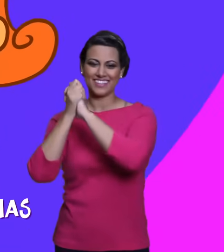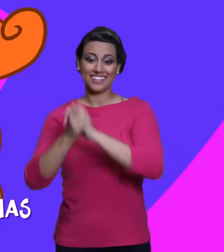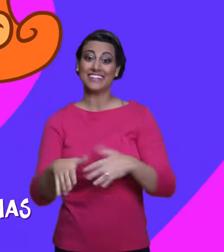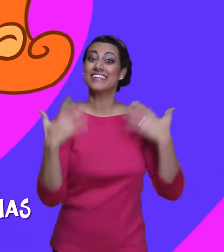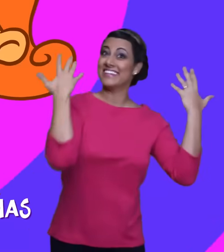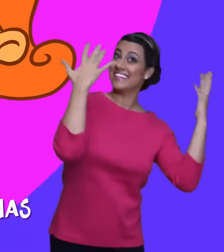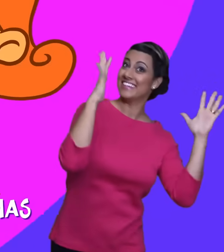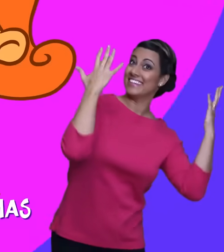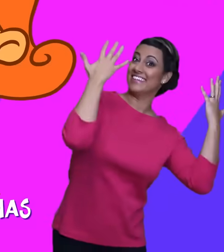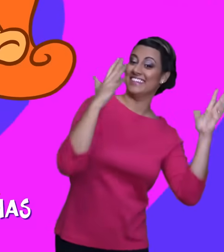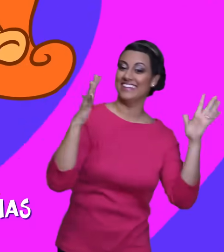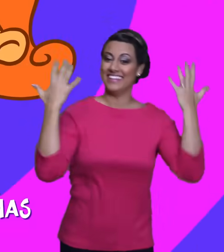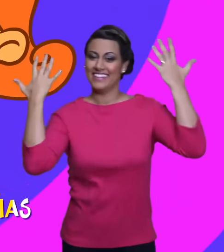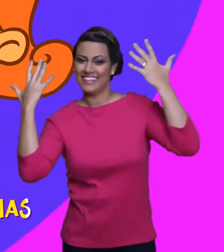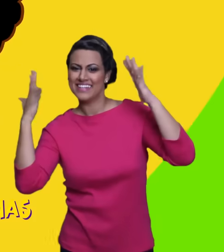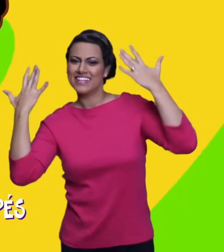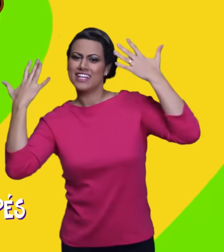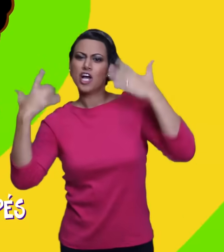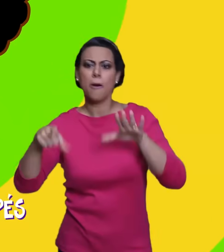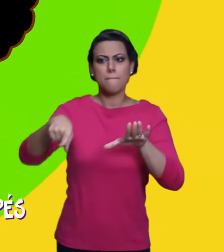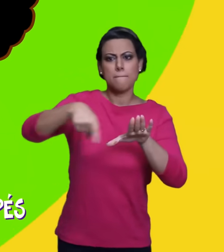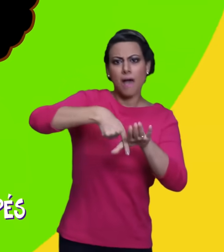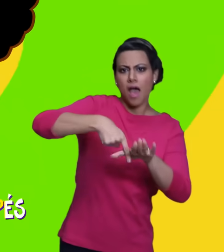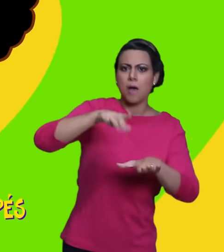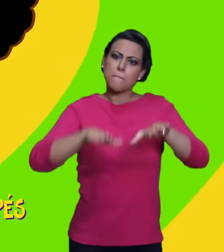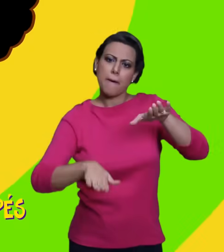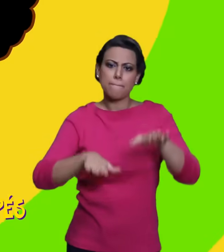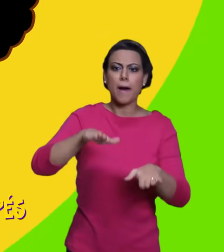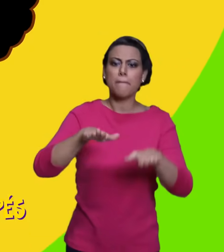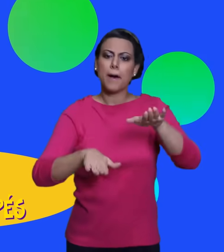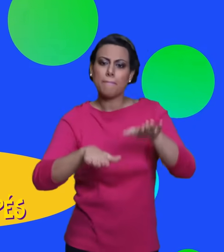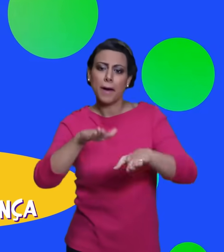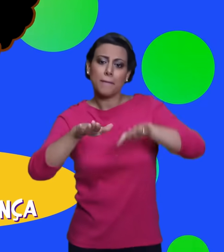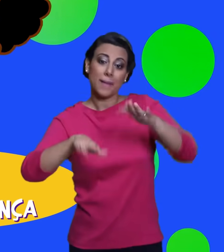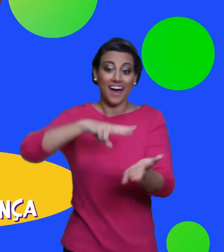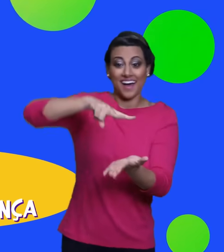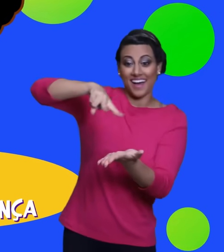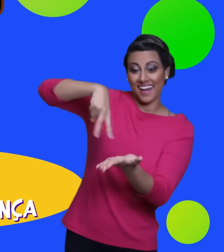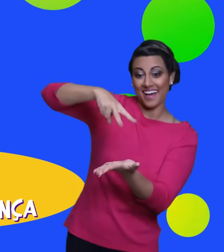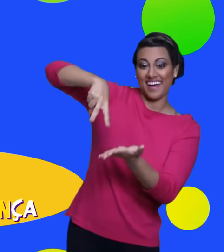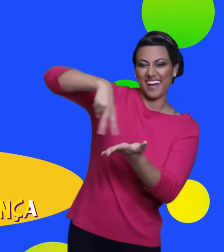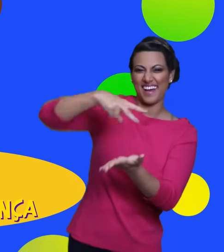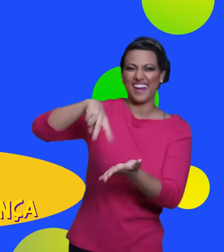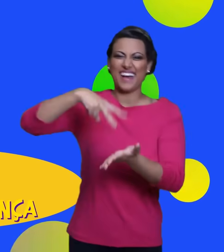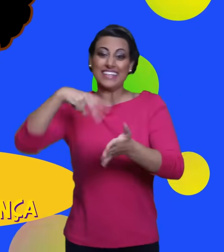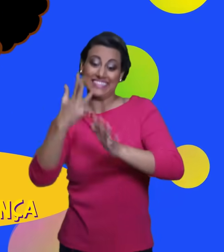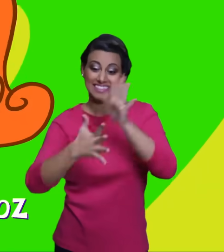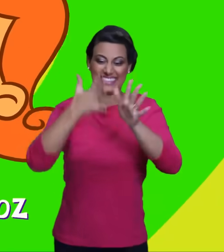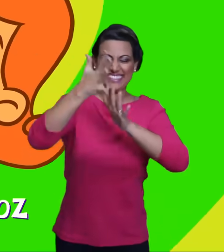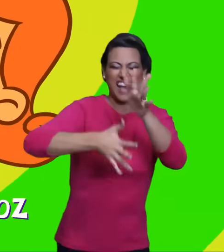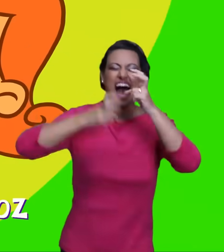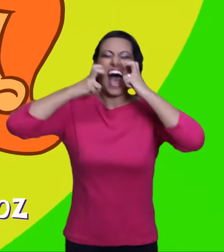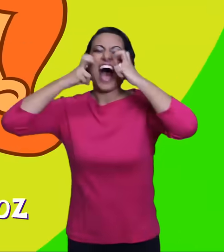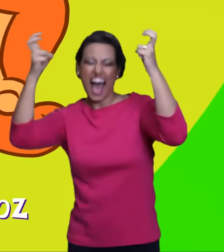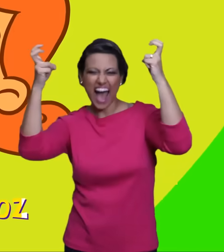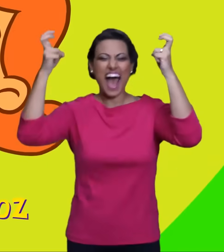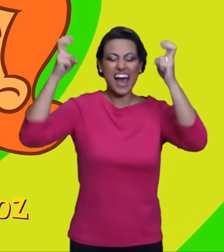CLAPING HIS FEET WITH MY DANCE WITH MY VOICE